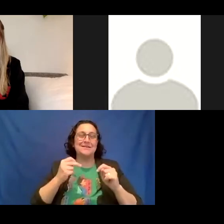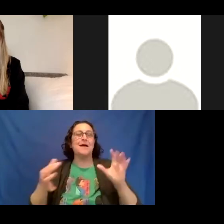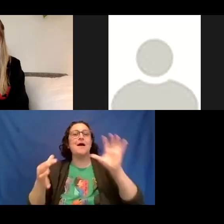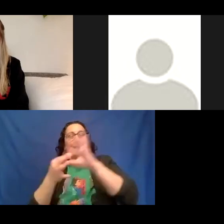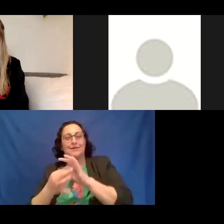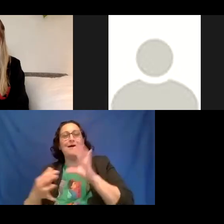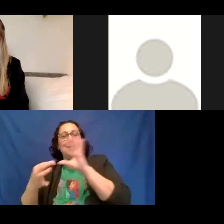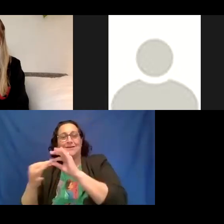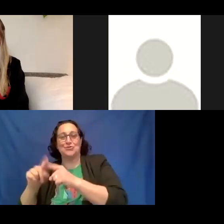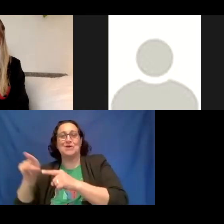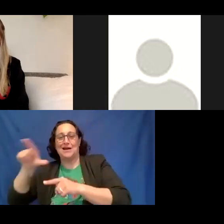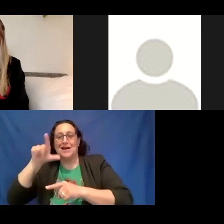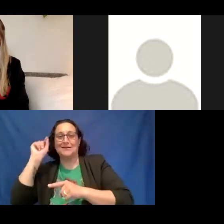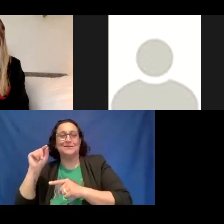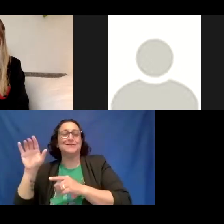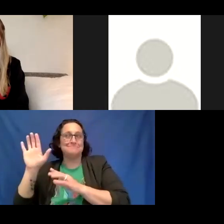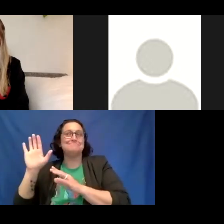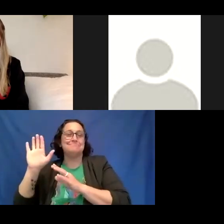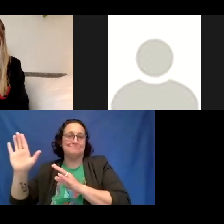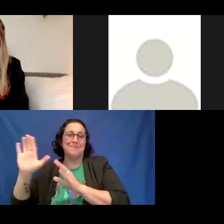Oftentimes we think of psychology and that's related to mental health